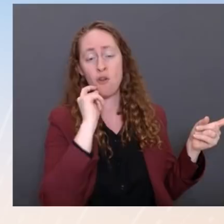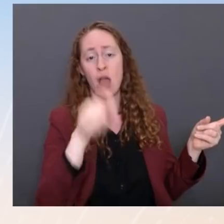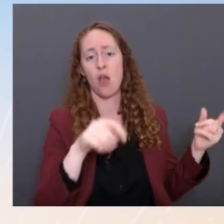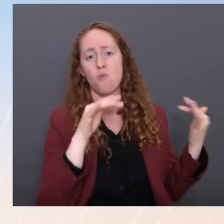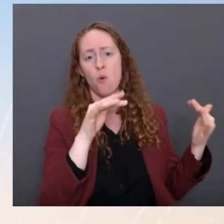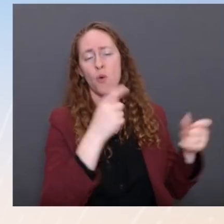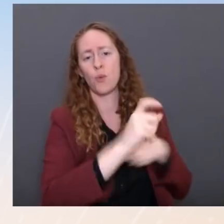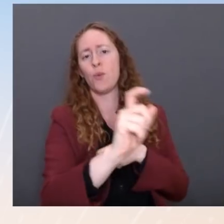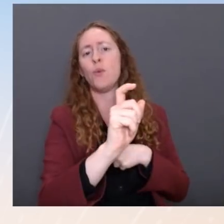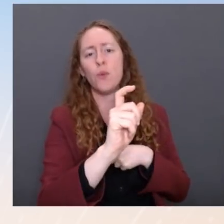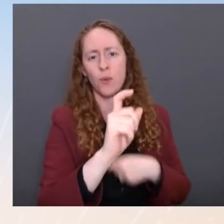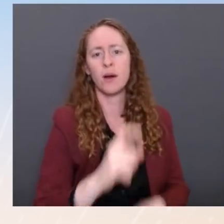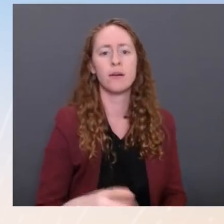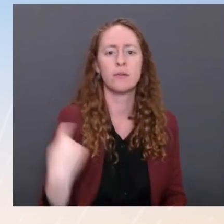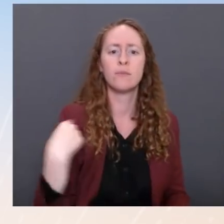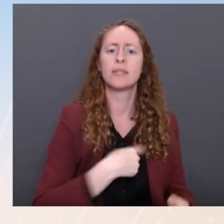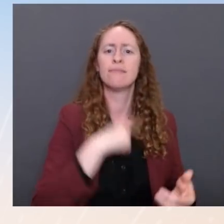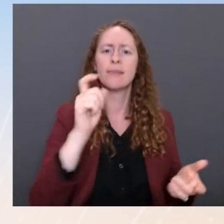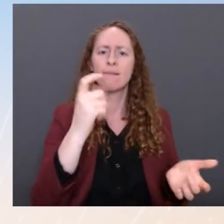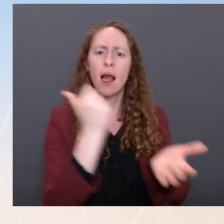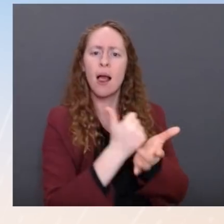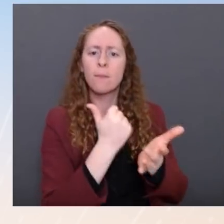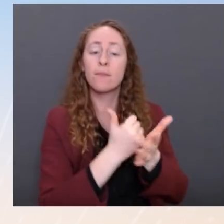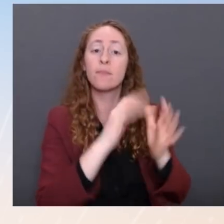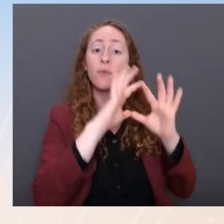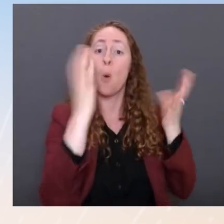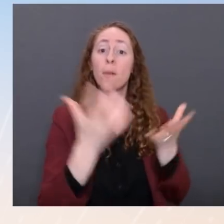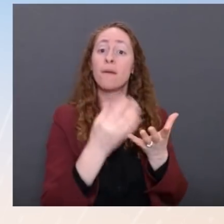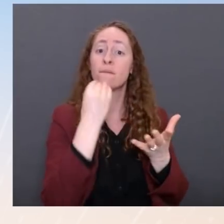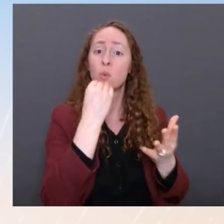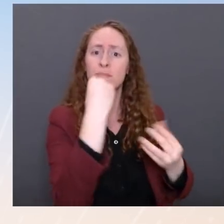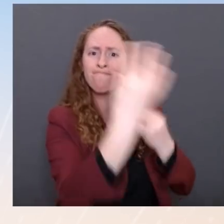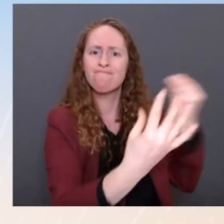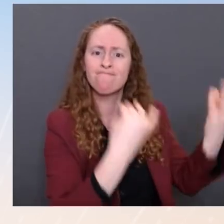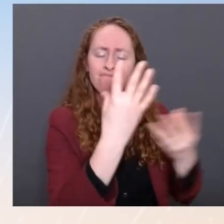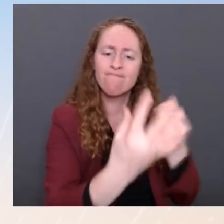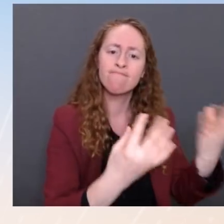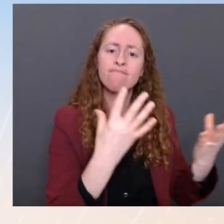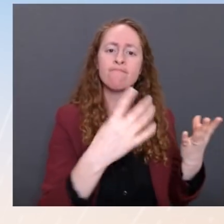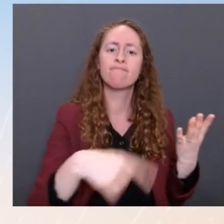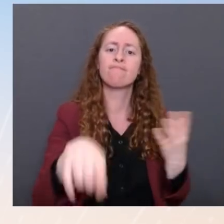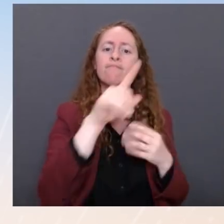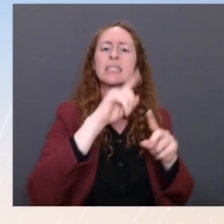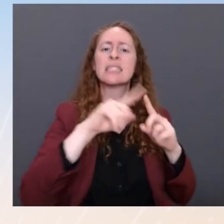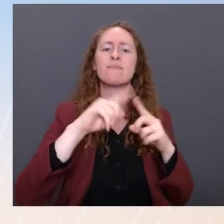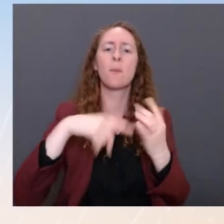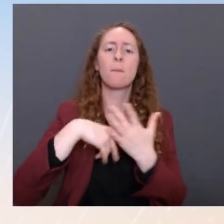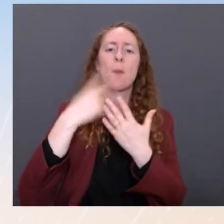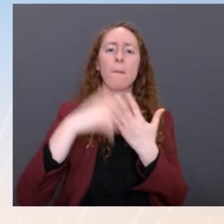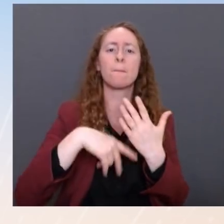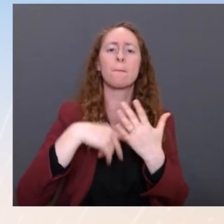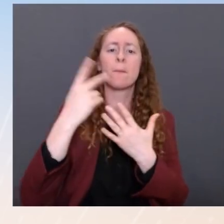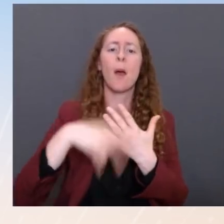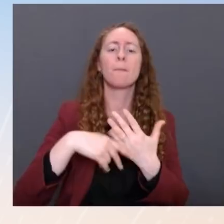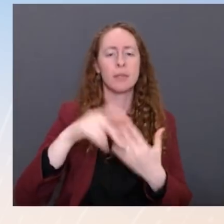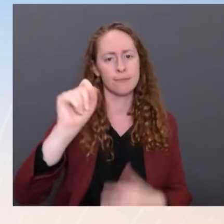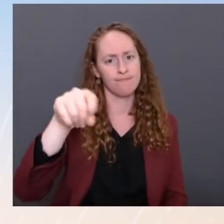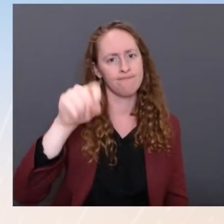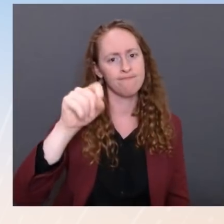global aid programs in anticipation of what we see as a potential shortage of food. And we'll continue to work on it. The Press: (Cross-talk by reporter.)